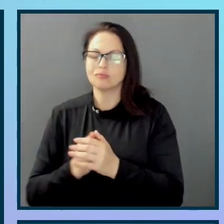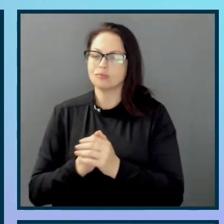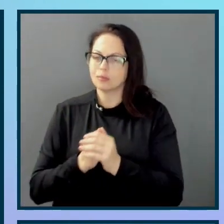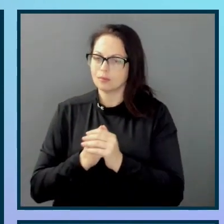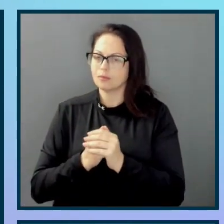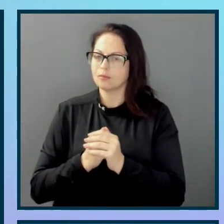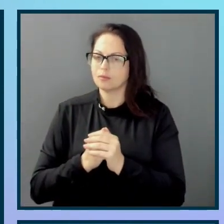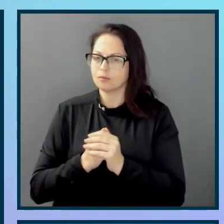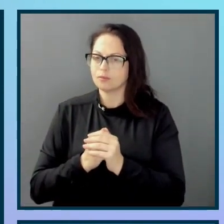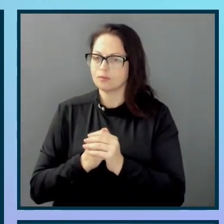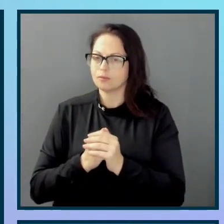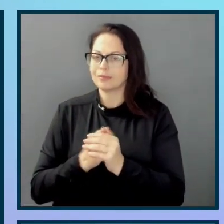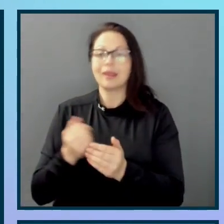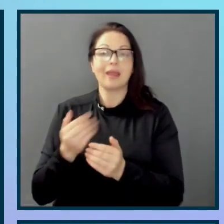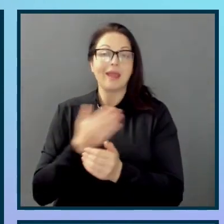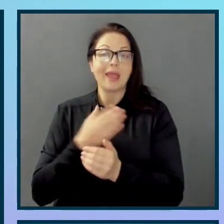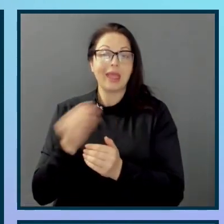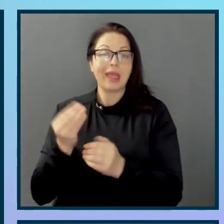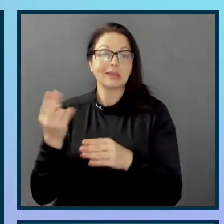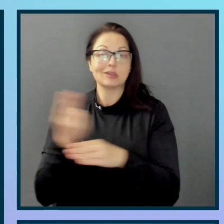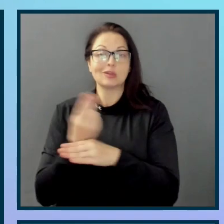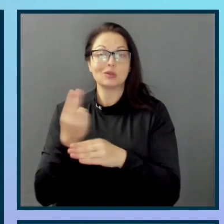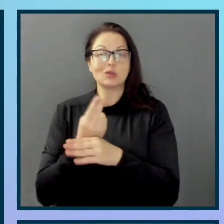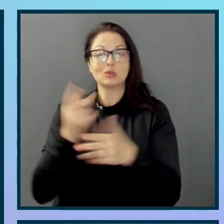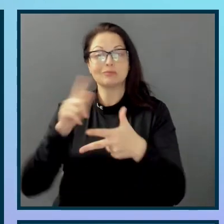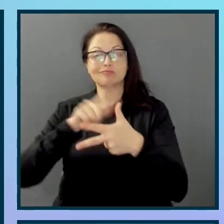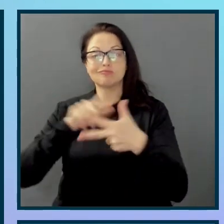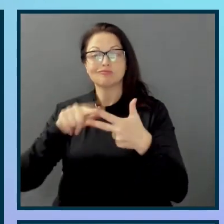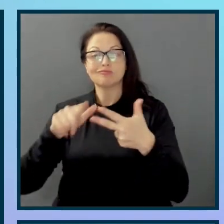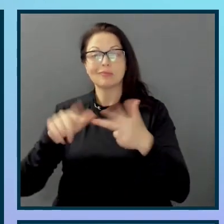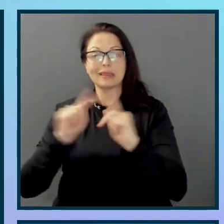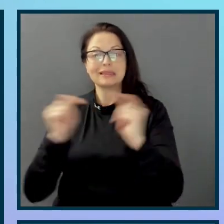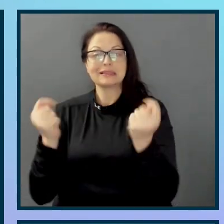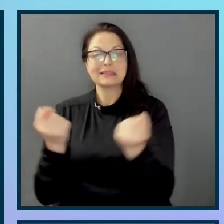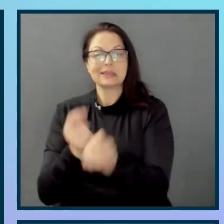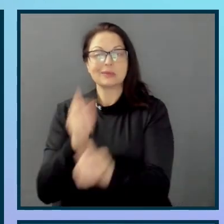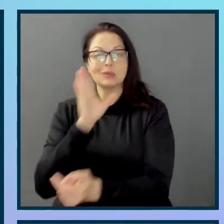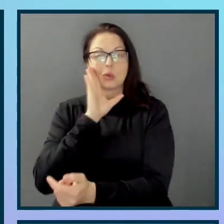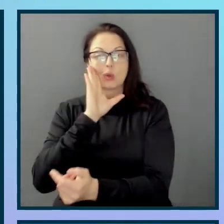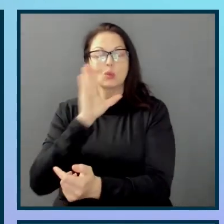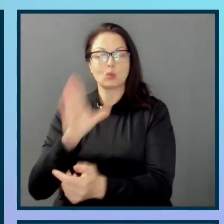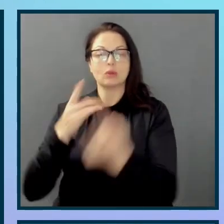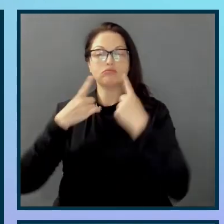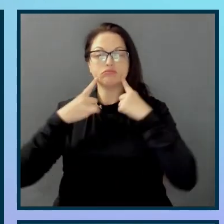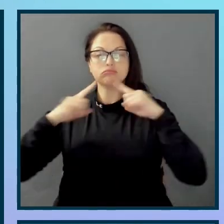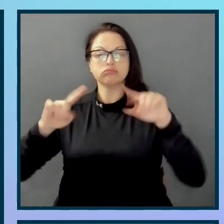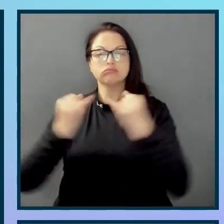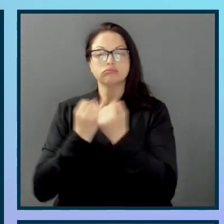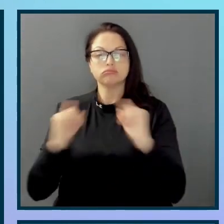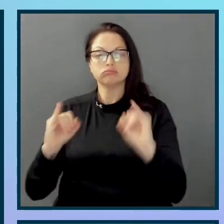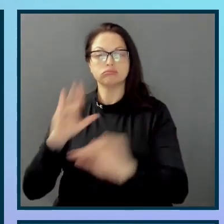the teams will achieve independence over time. And we'll talk a little bit later in our program level practices